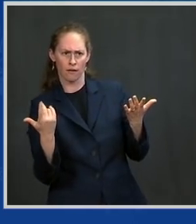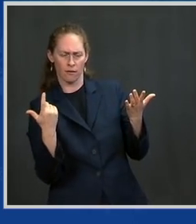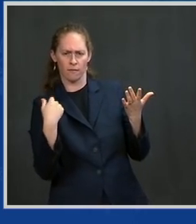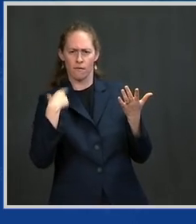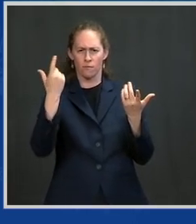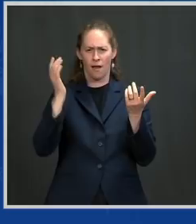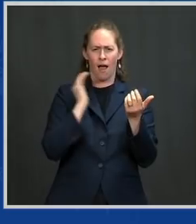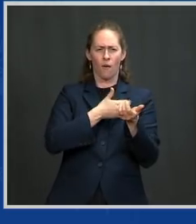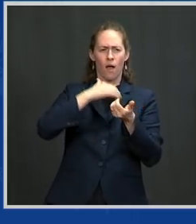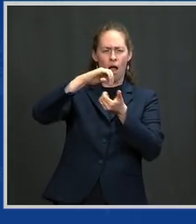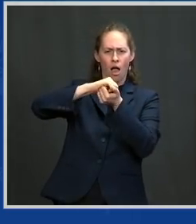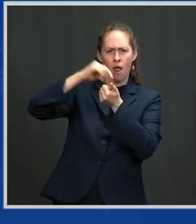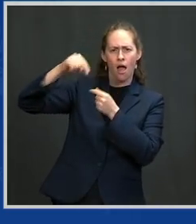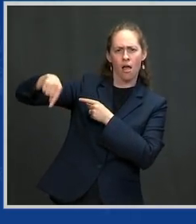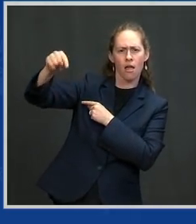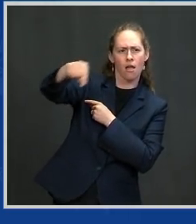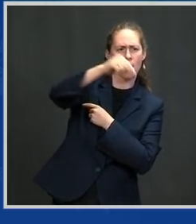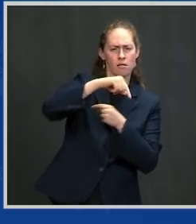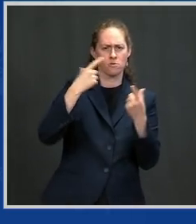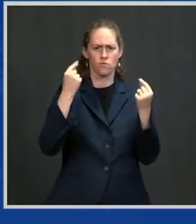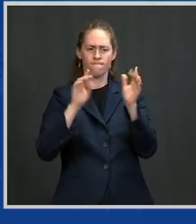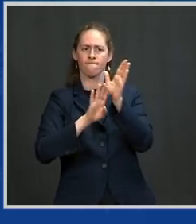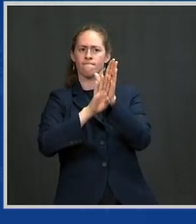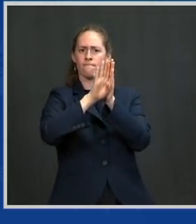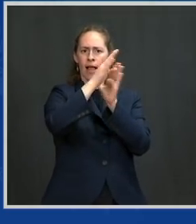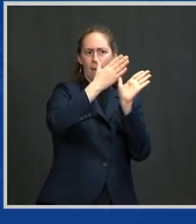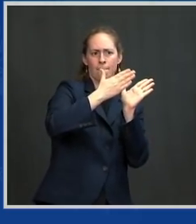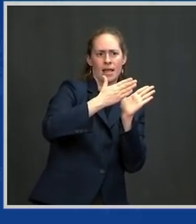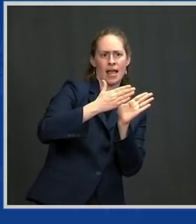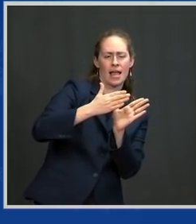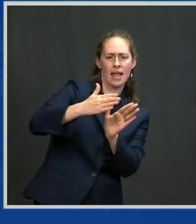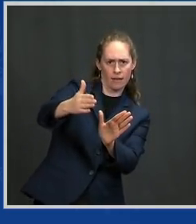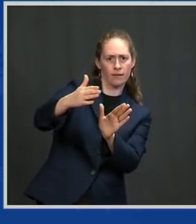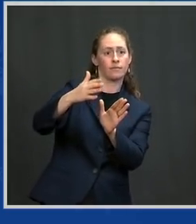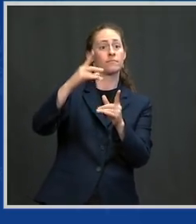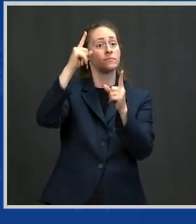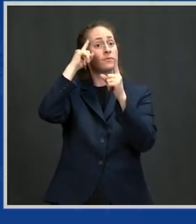to make sure that NATO can meet the challenges that we face today and in the future,